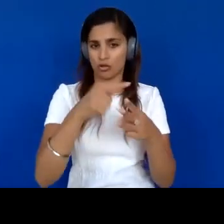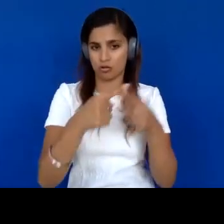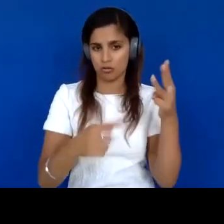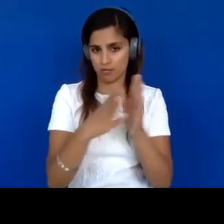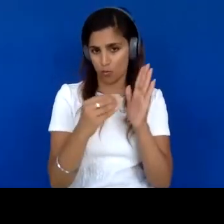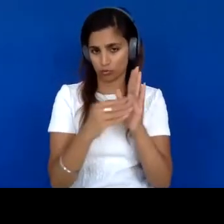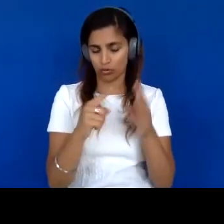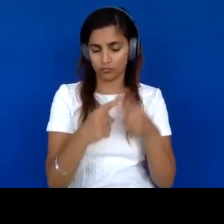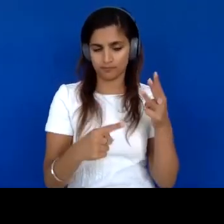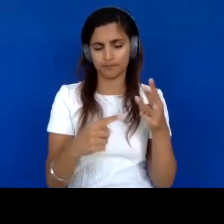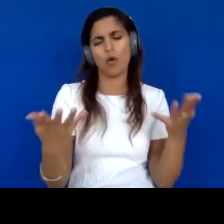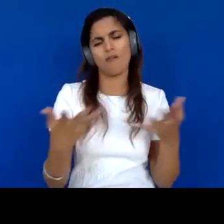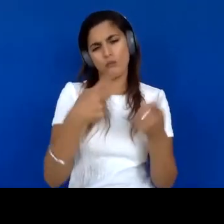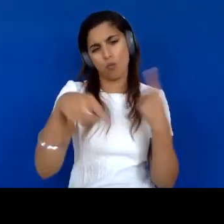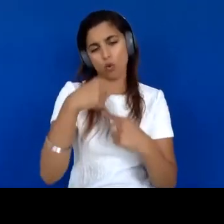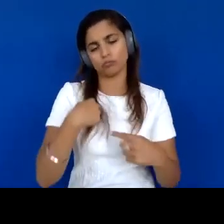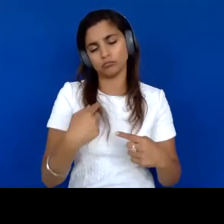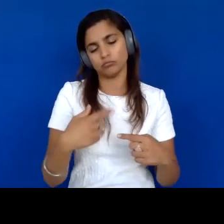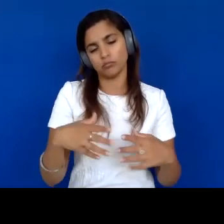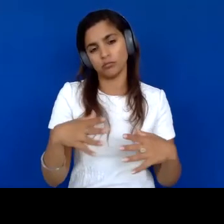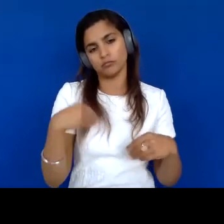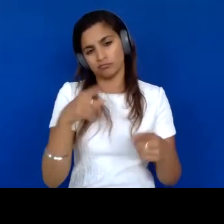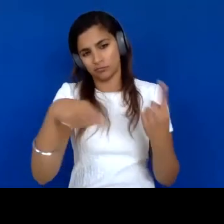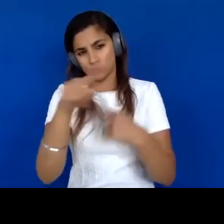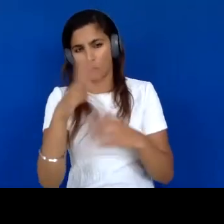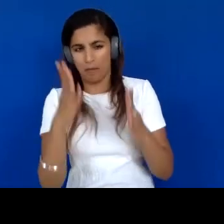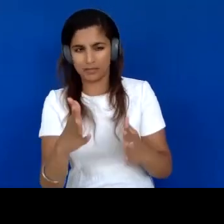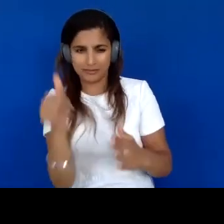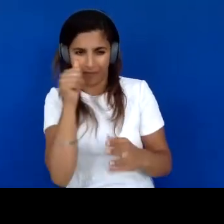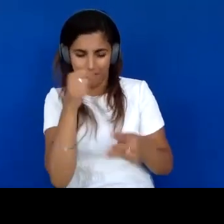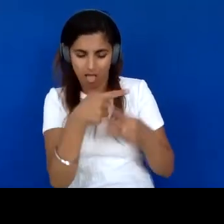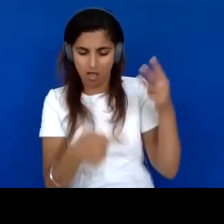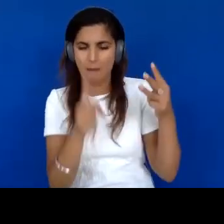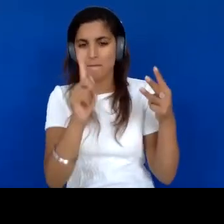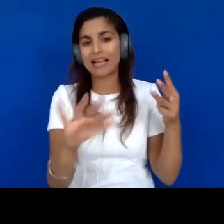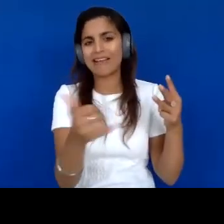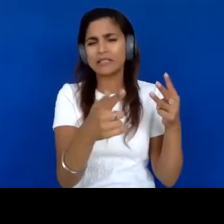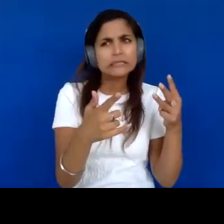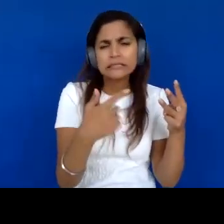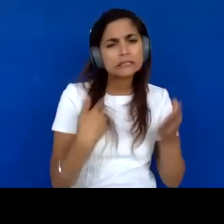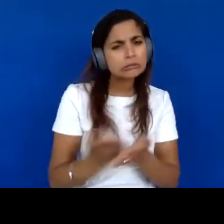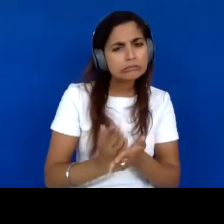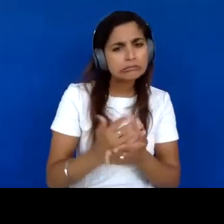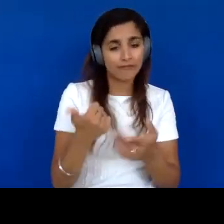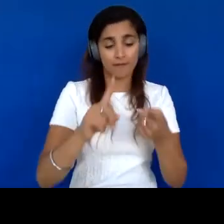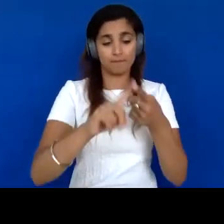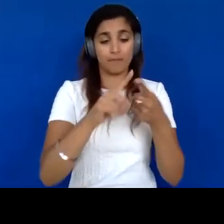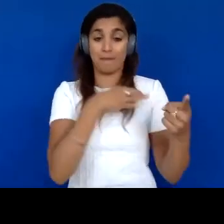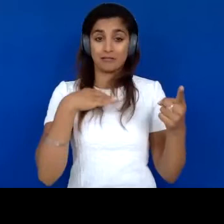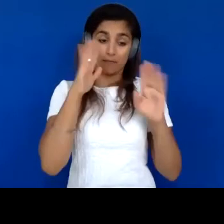listening today is familiar with these concepts but just in case you're not basically the medical model focuses on disability as an individualized